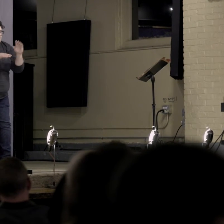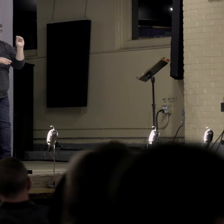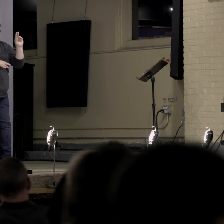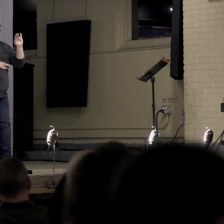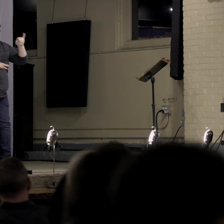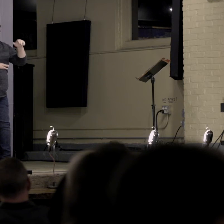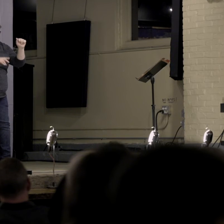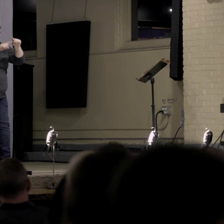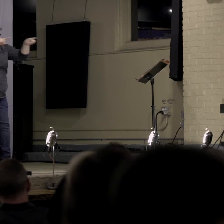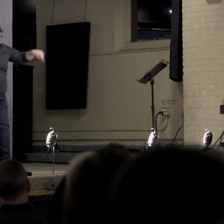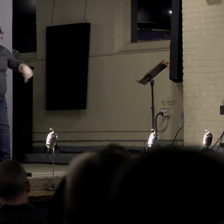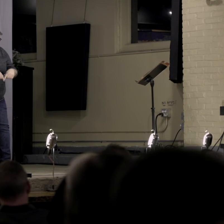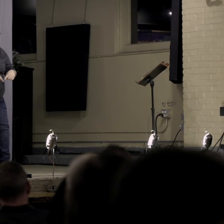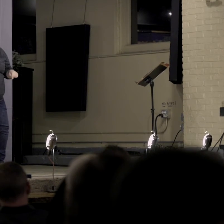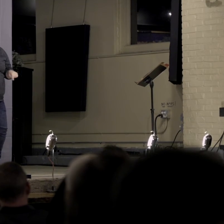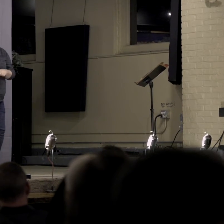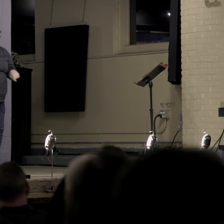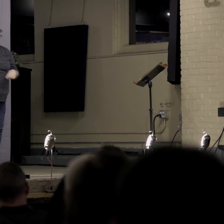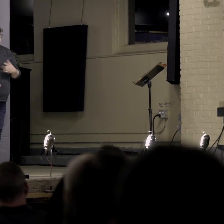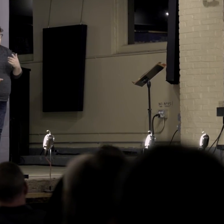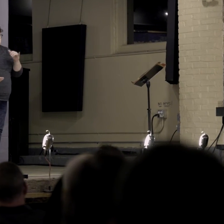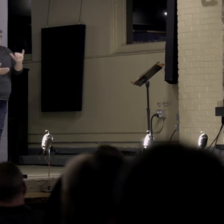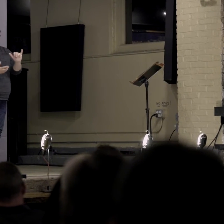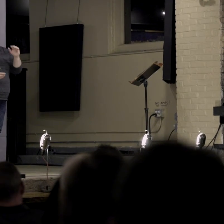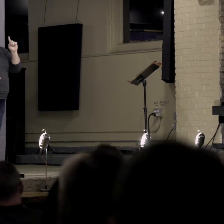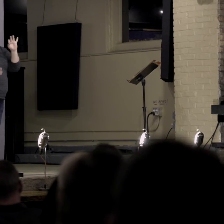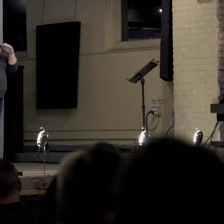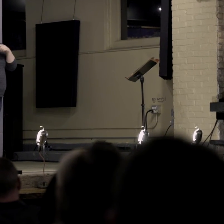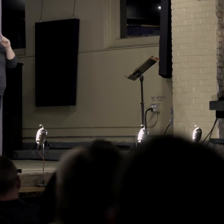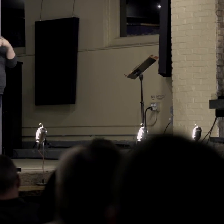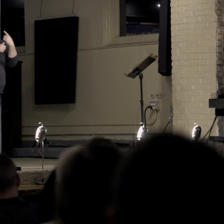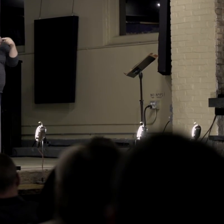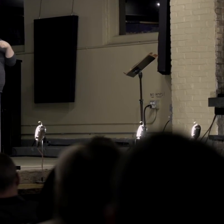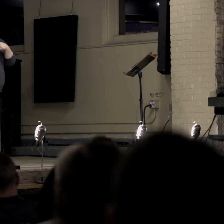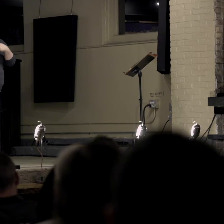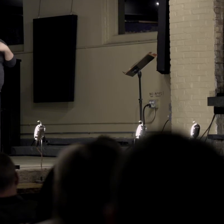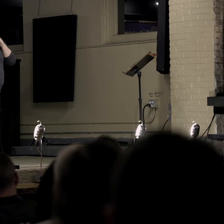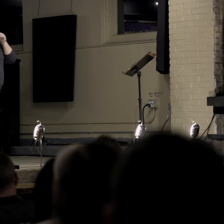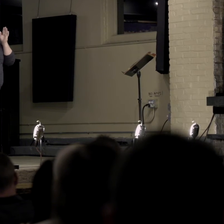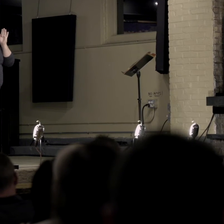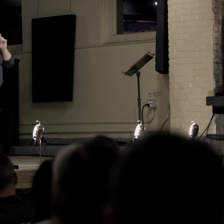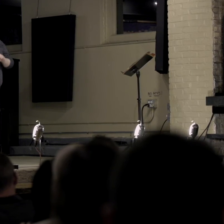The ouija board kept going to that number and that date, and that was the first